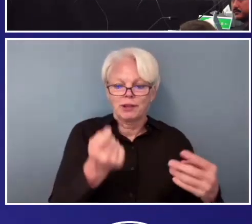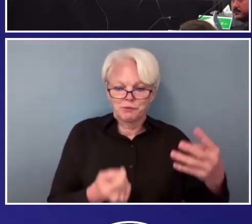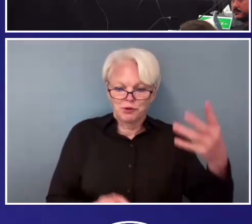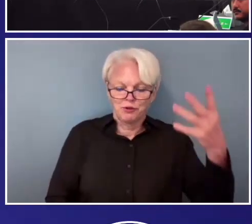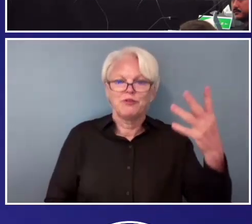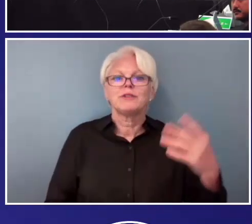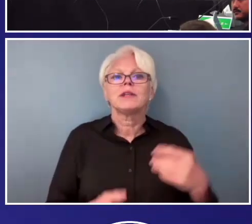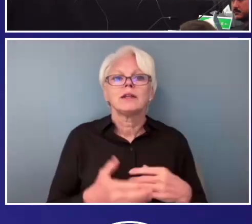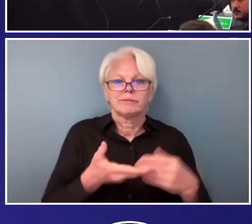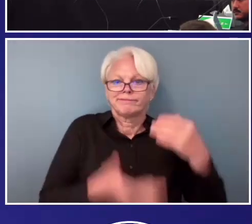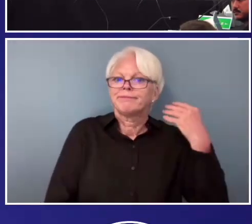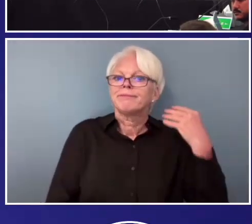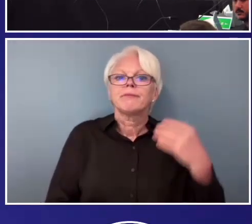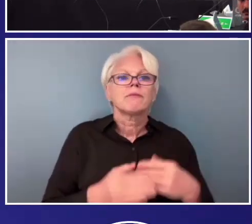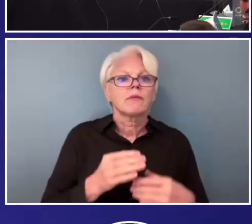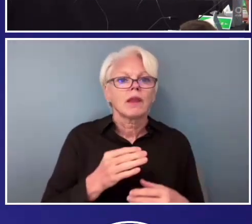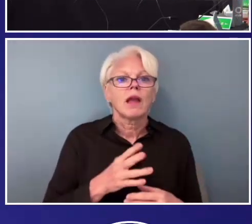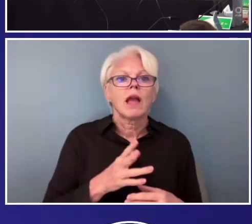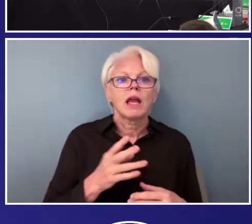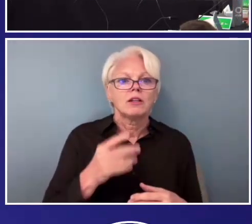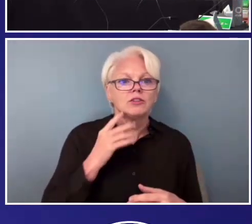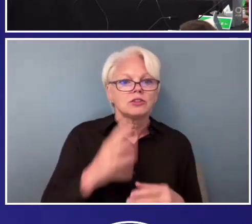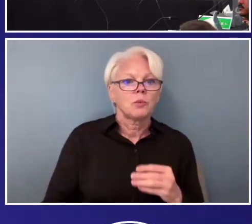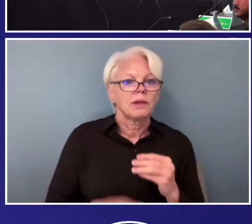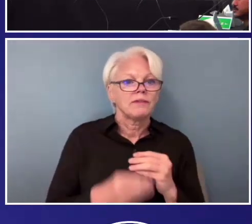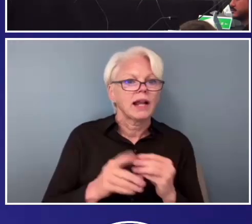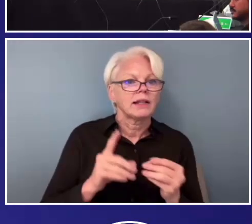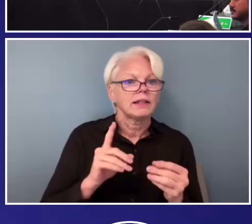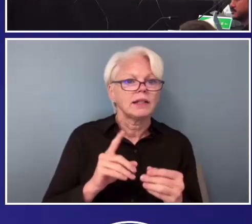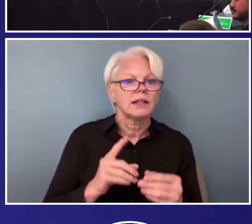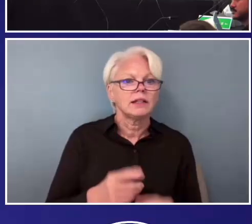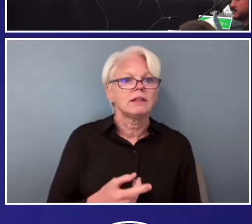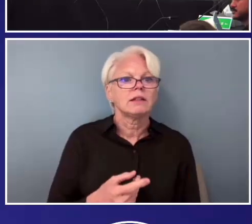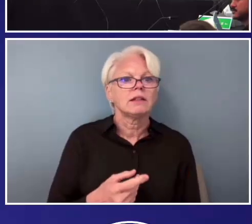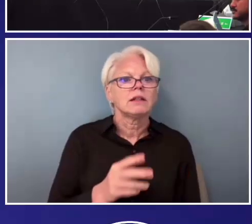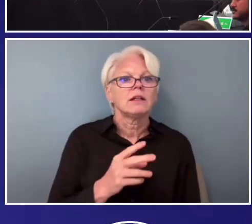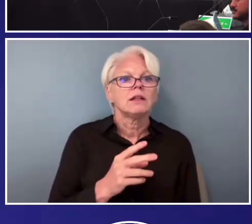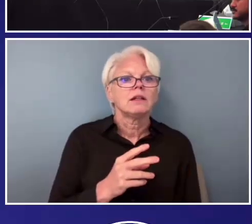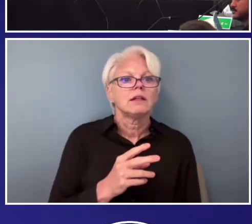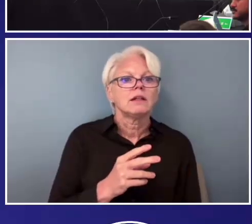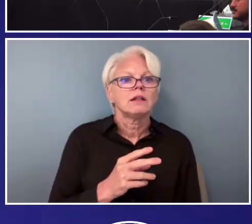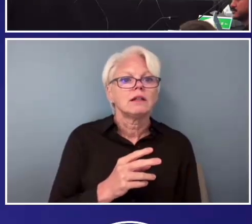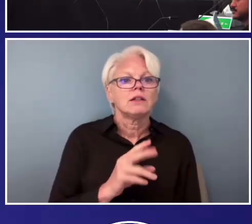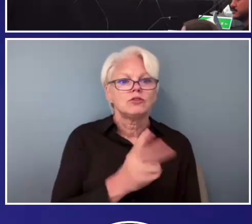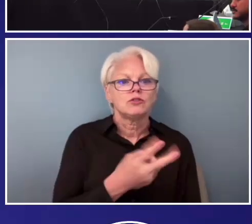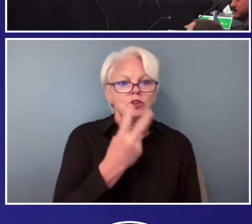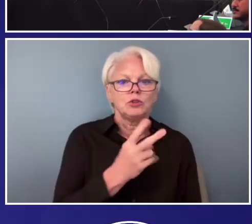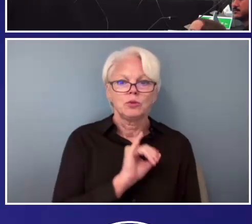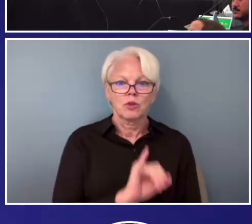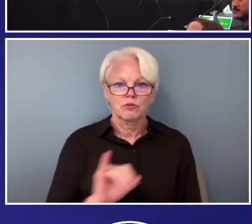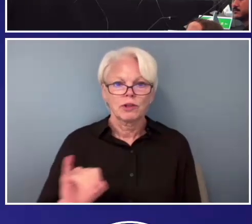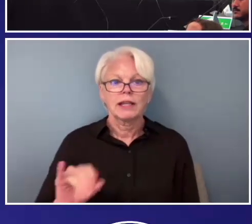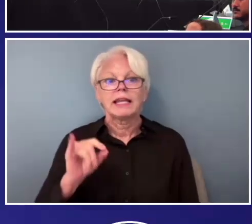And in this case, we've added two Romanette three, if the loan holder recalculates the